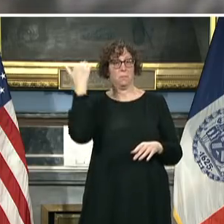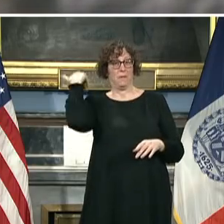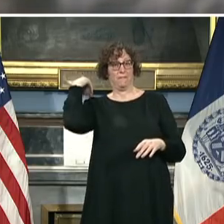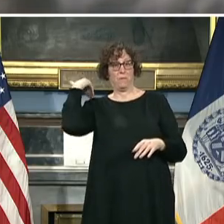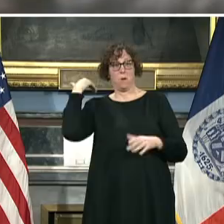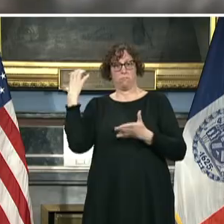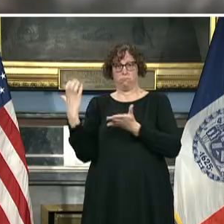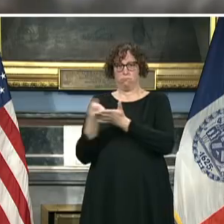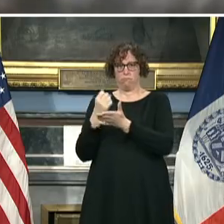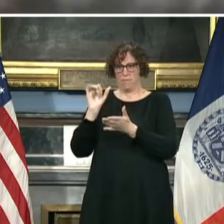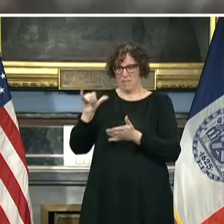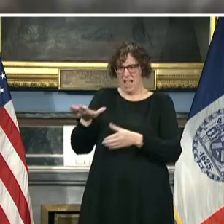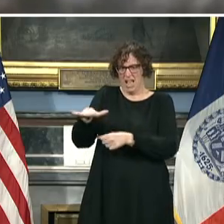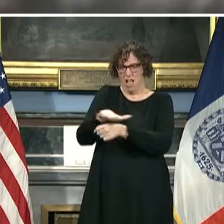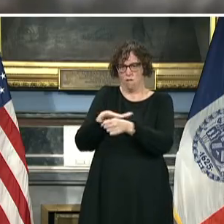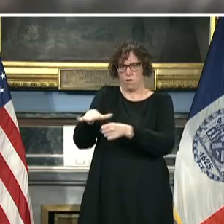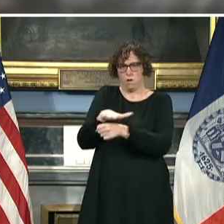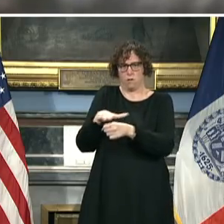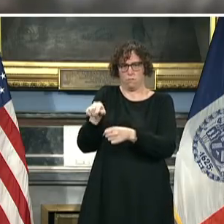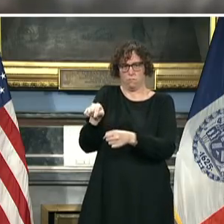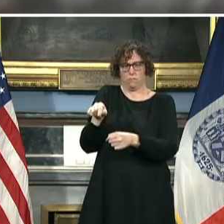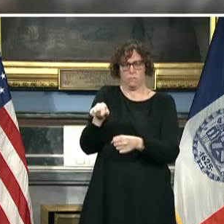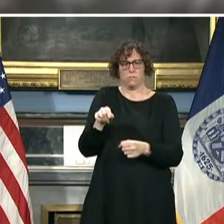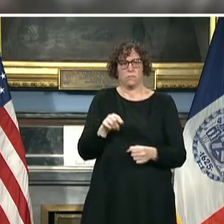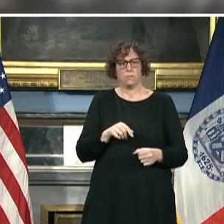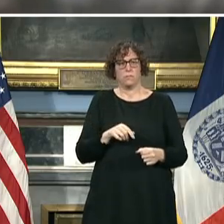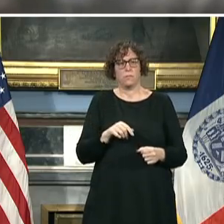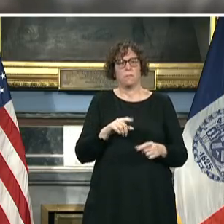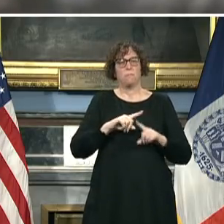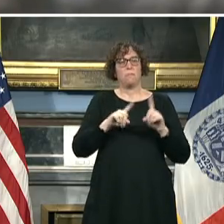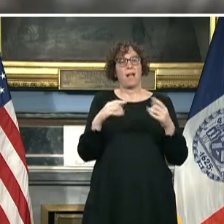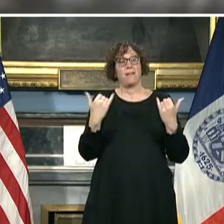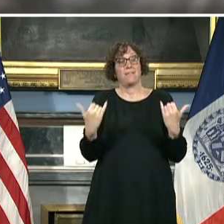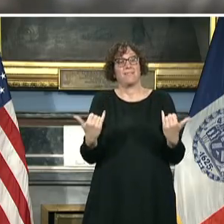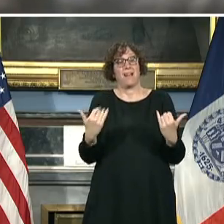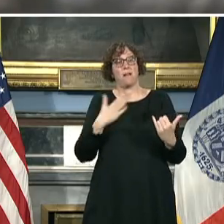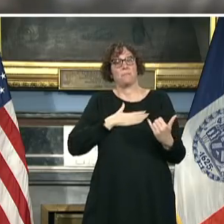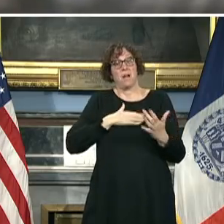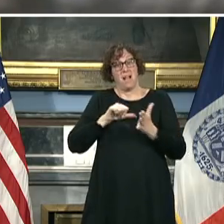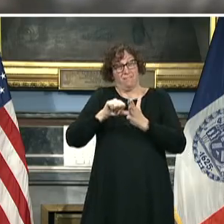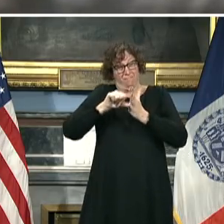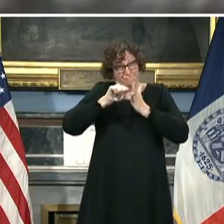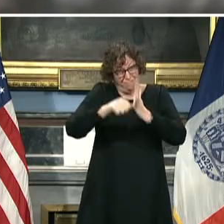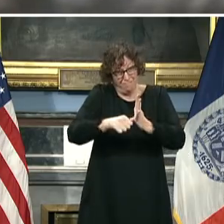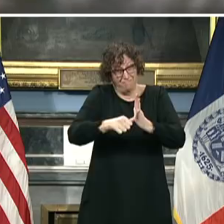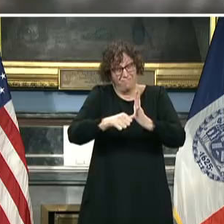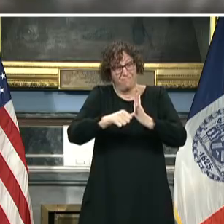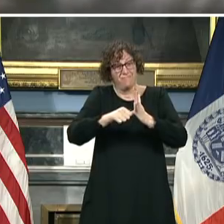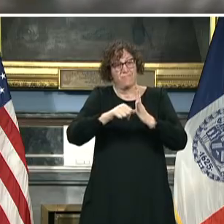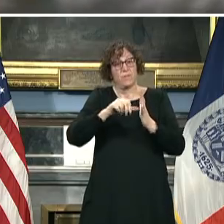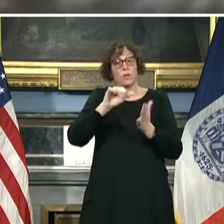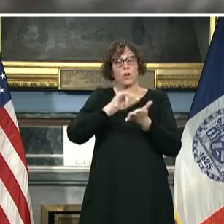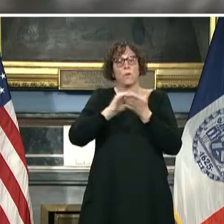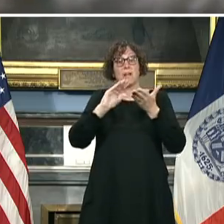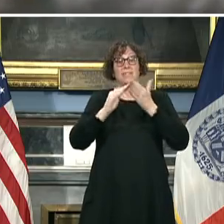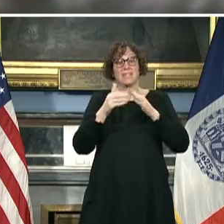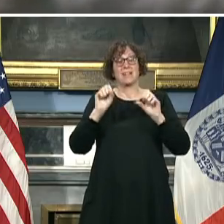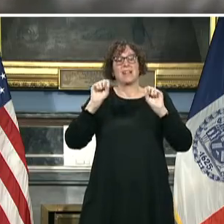DRAW A LINE ON THIS ONE. WE'LL PUT OUT PDUATES WHEN IT IS THE TIME. I AM TELLING YOU THE THING I BELIEVISE WTHA NEW YORKERS NEED